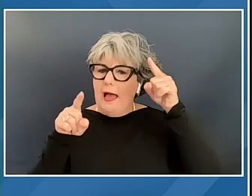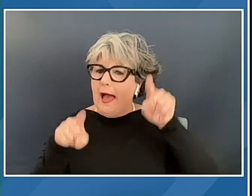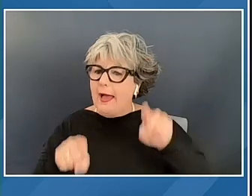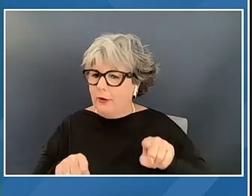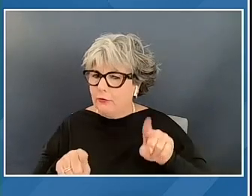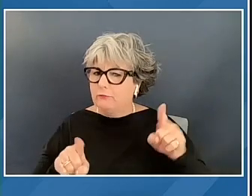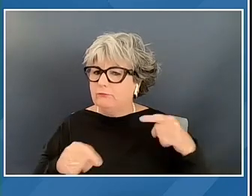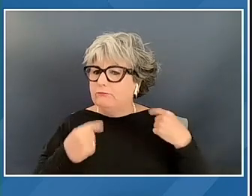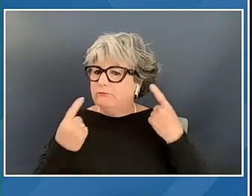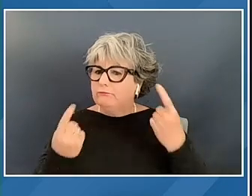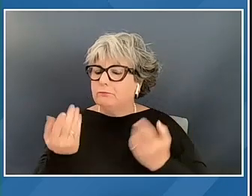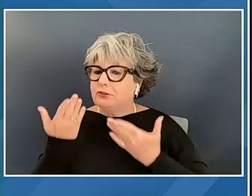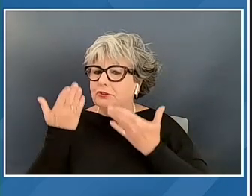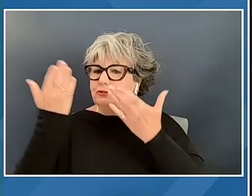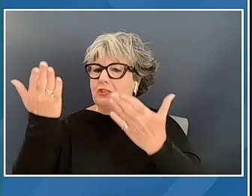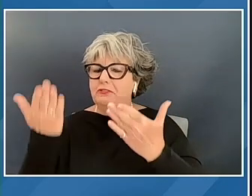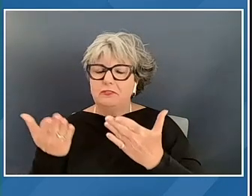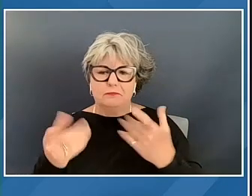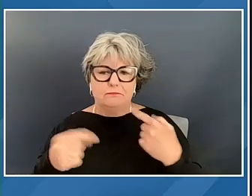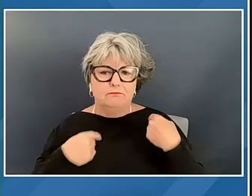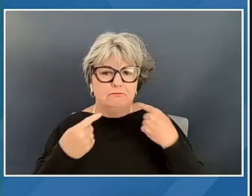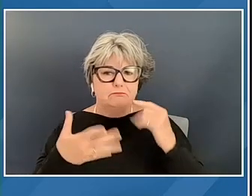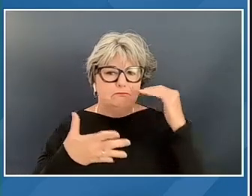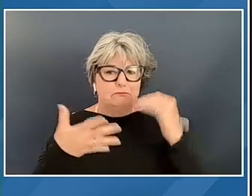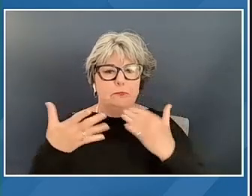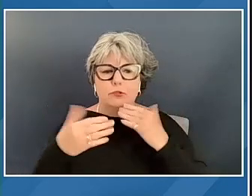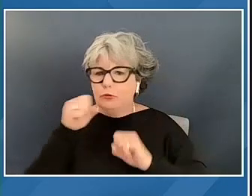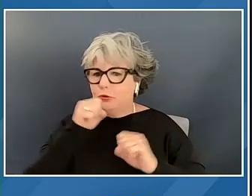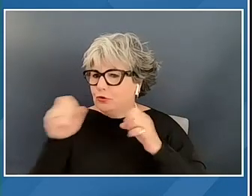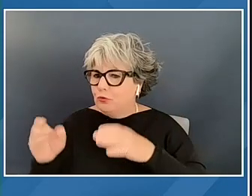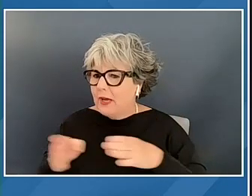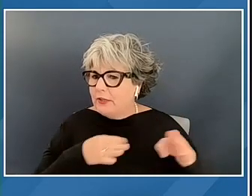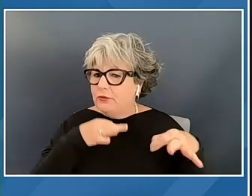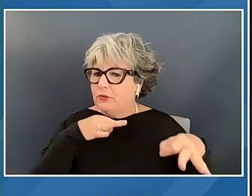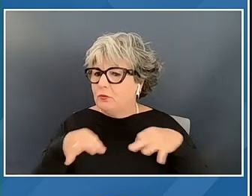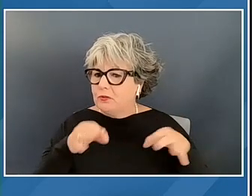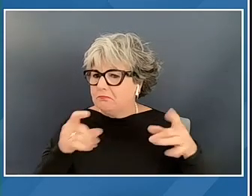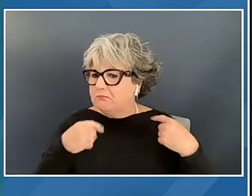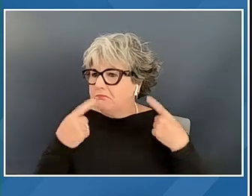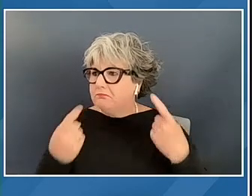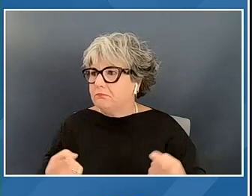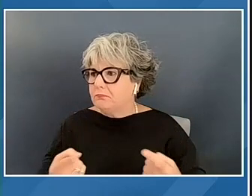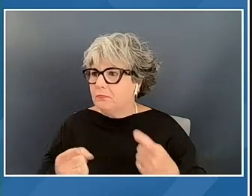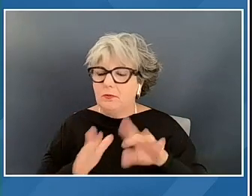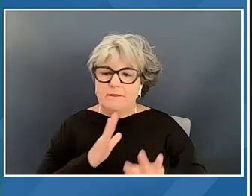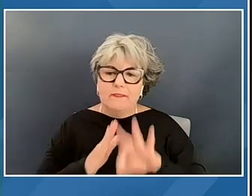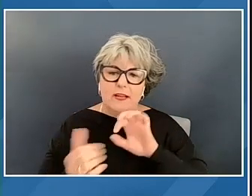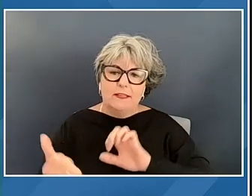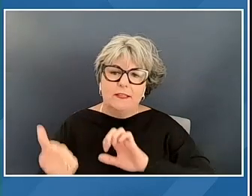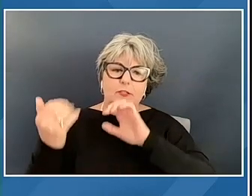here today. I feel like a lot of good strategies were outlined for finding and addressing borrowers in a proactive way.